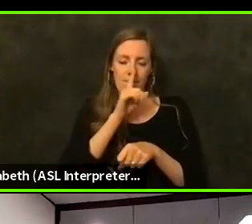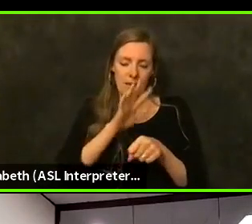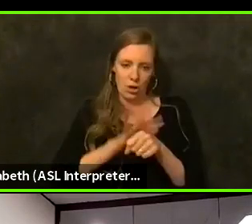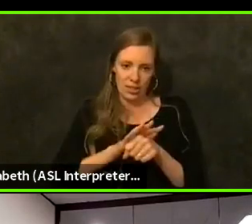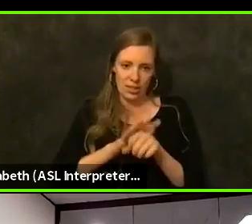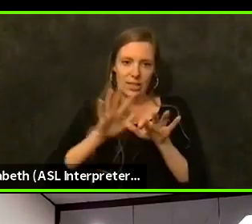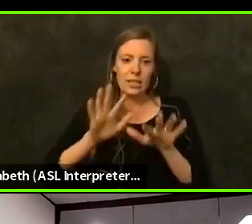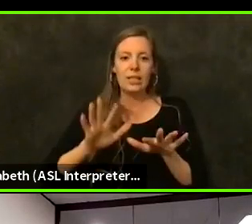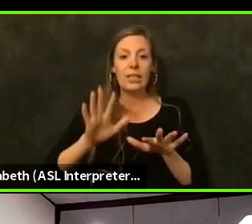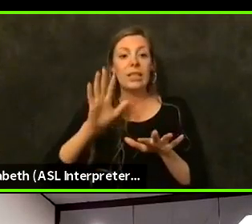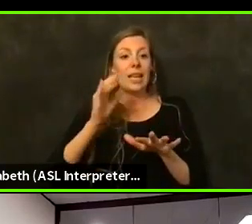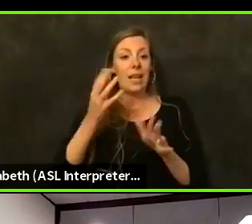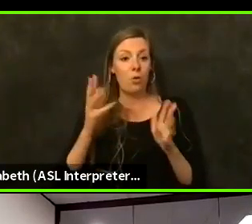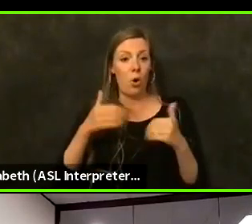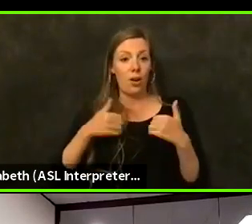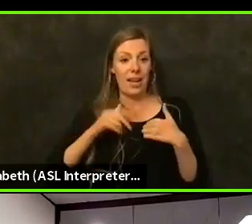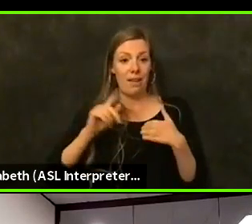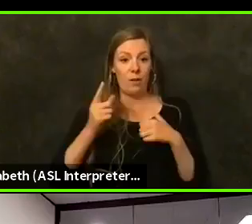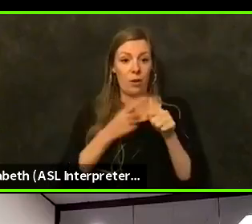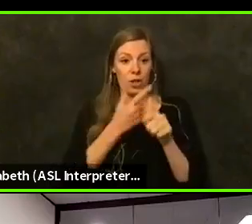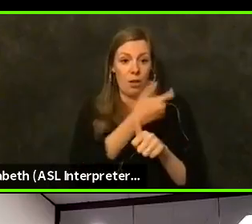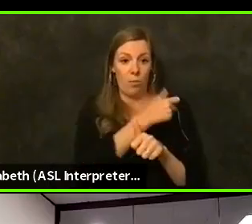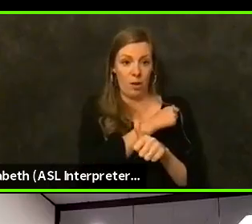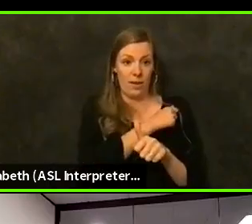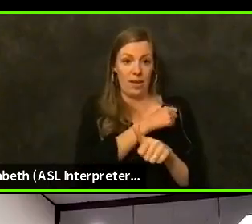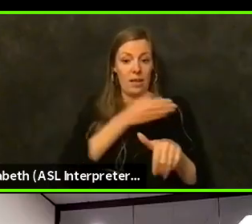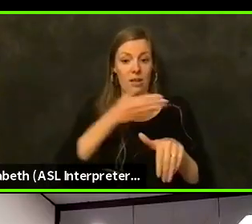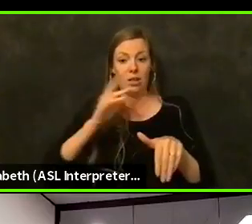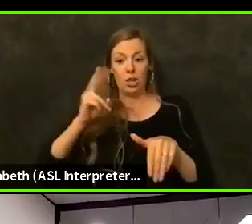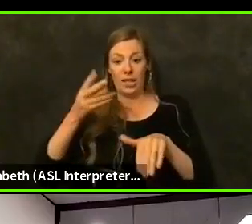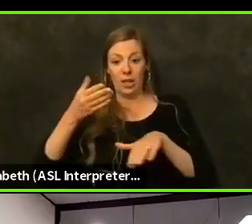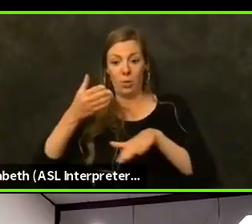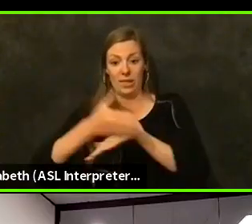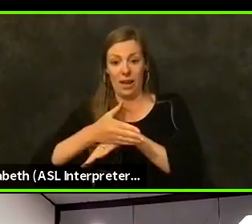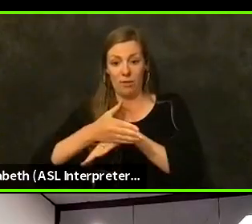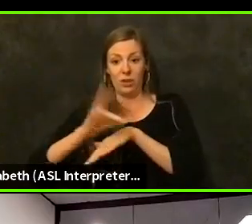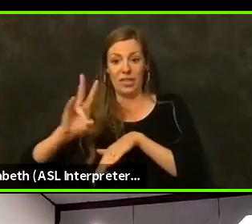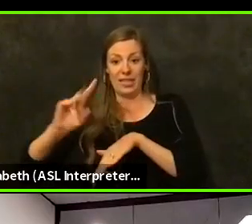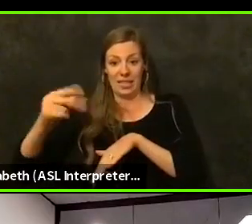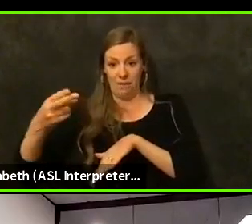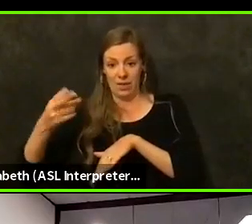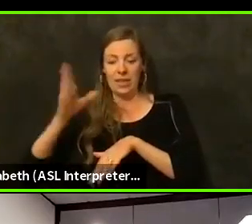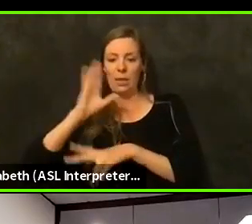you've got your first appointment, you will get a second appointment. And the point that will be kept.